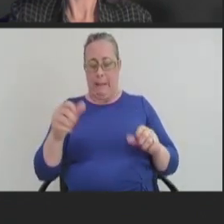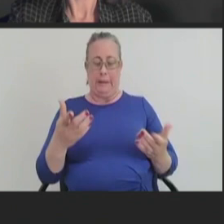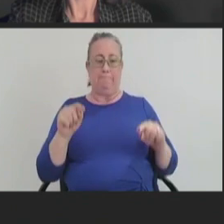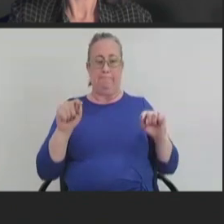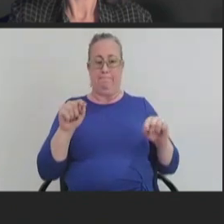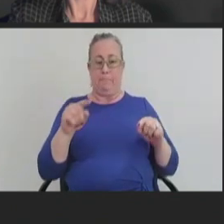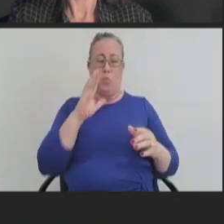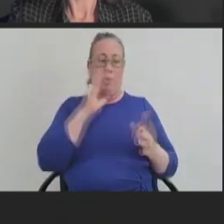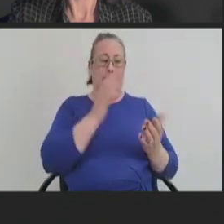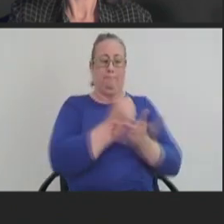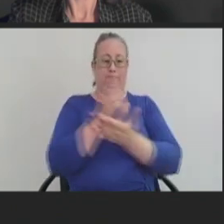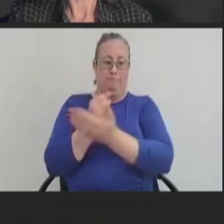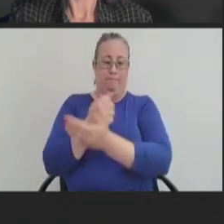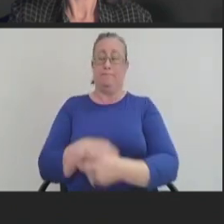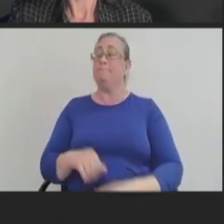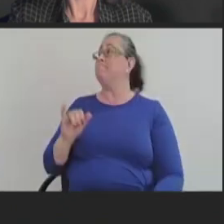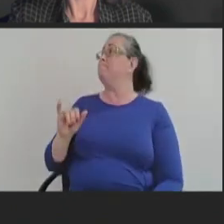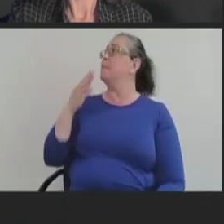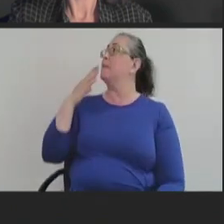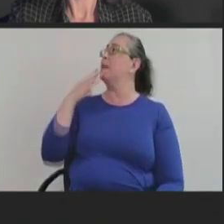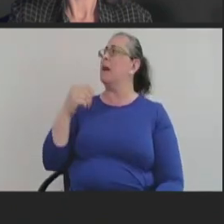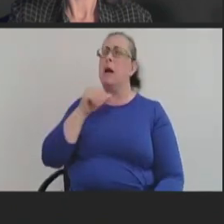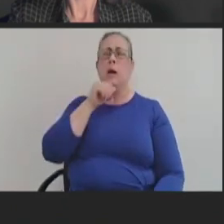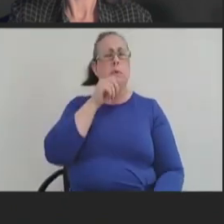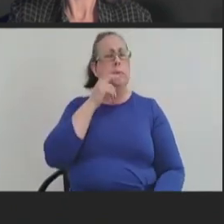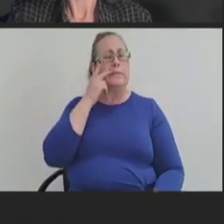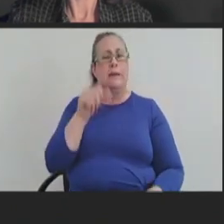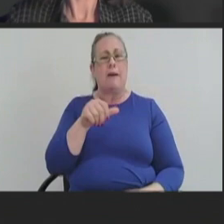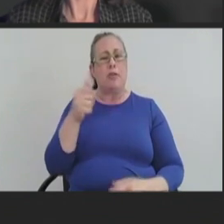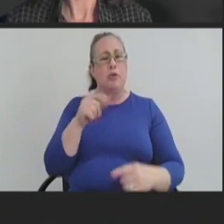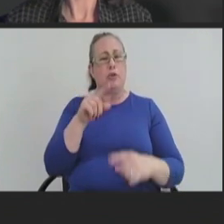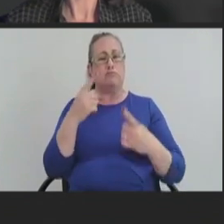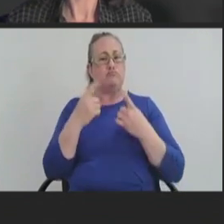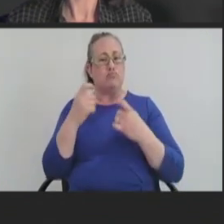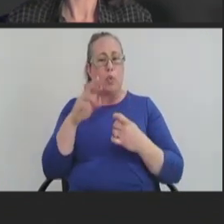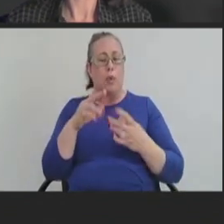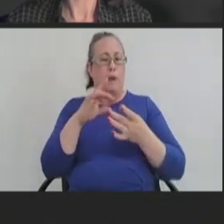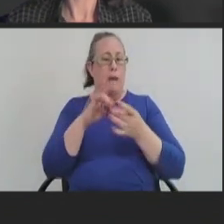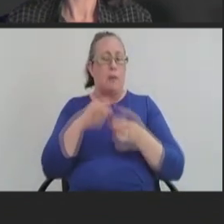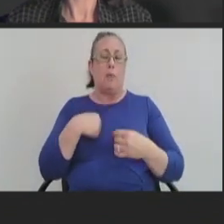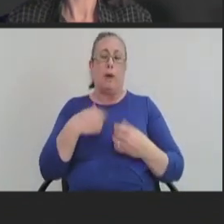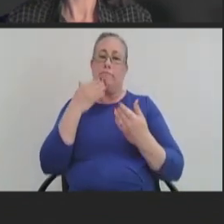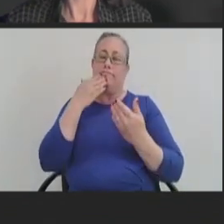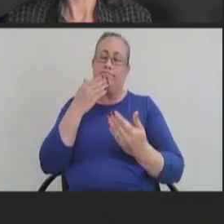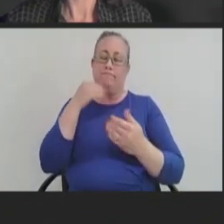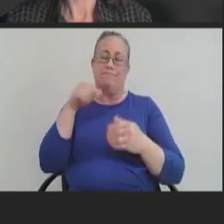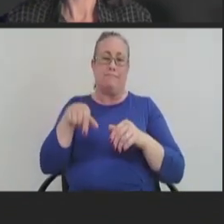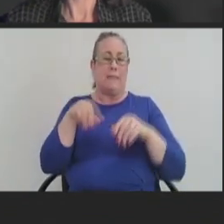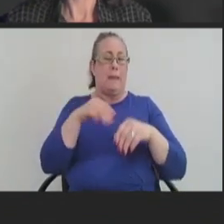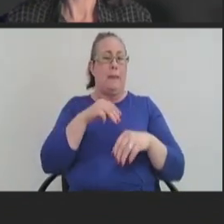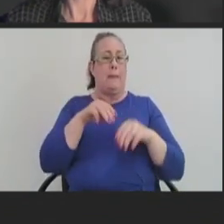Robert Hopkins: Thank you. I don't see any other questions or comments. I want to thank the members of this panel. You provided us some -- a